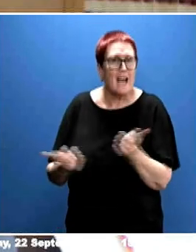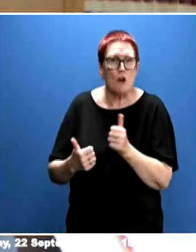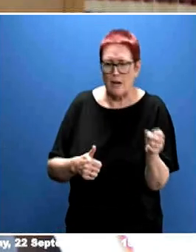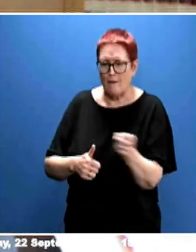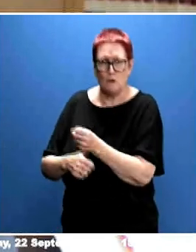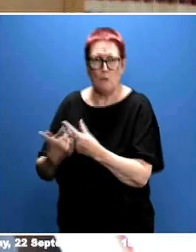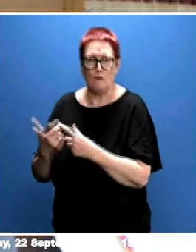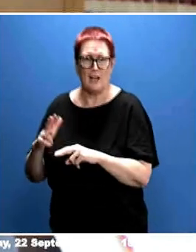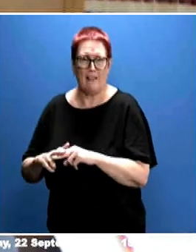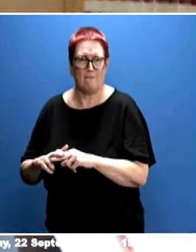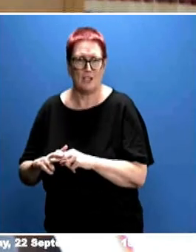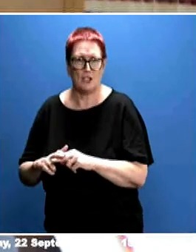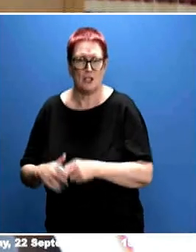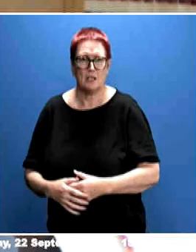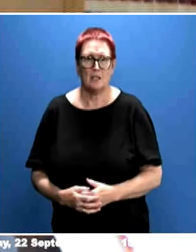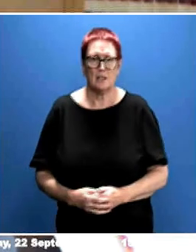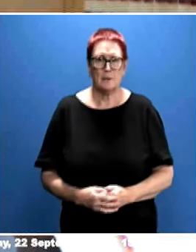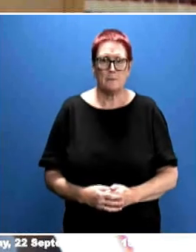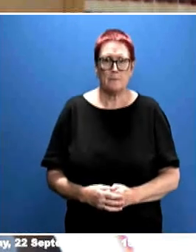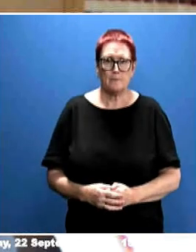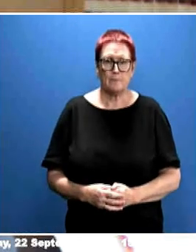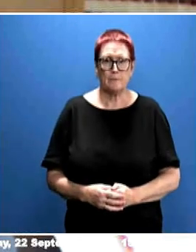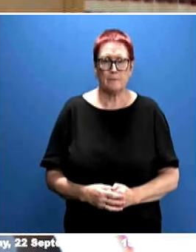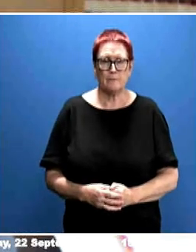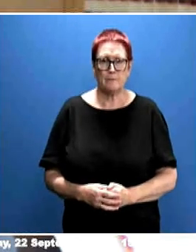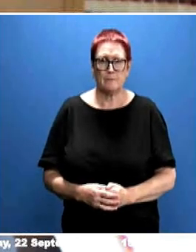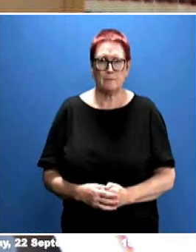the space of risk of criminality.